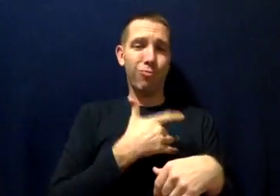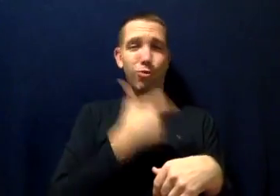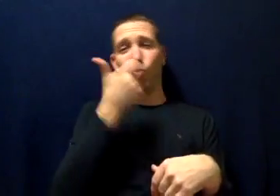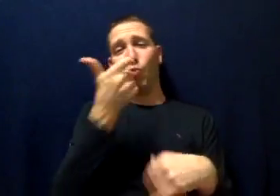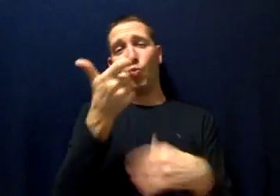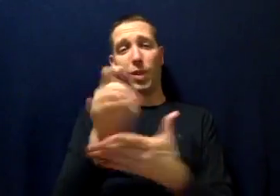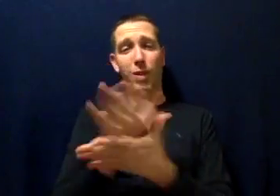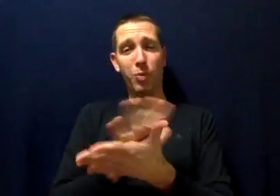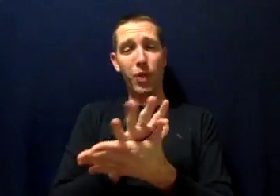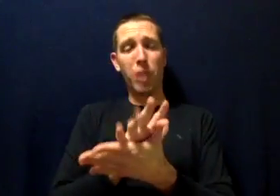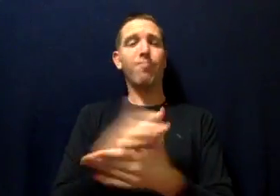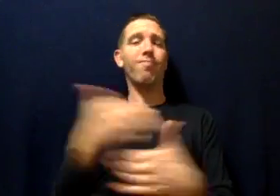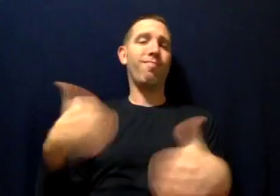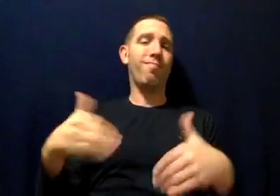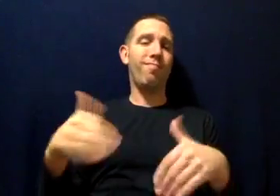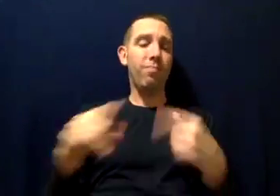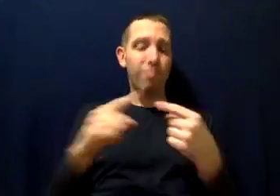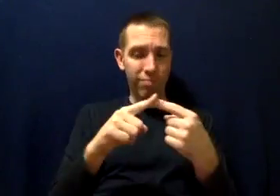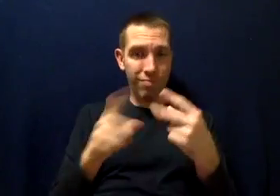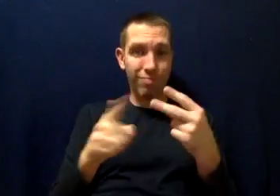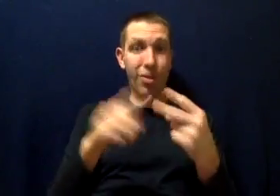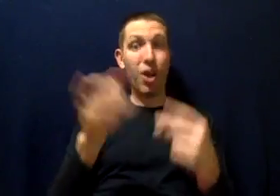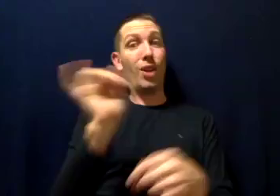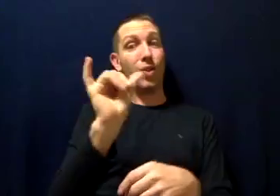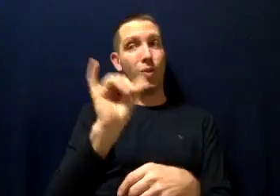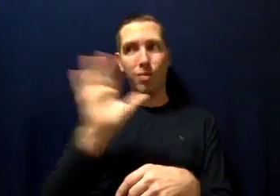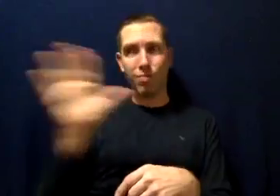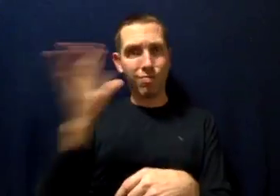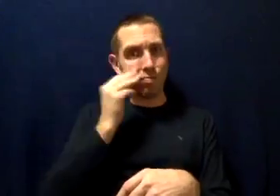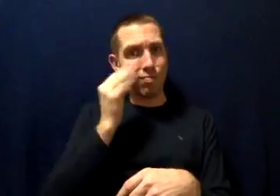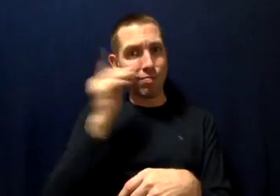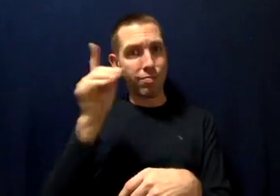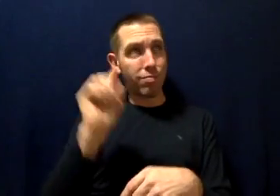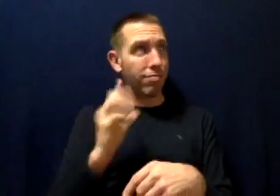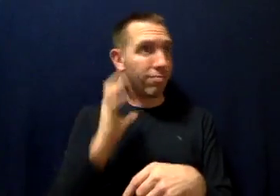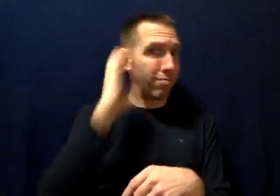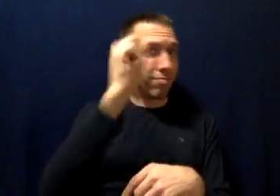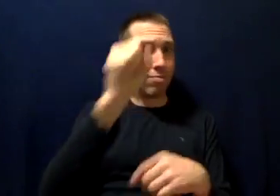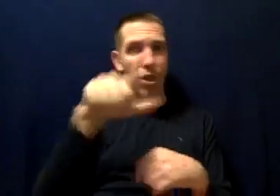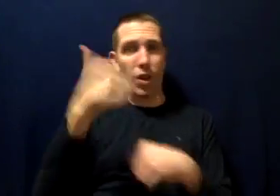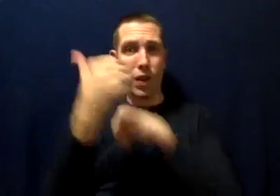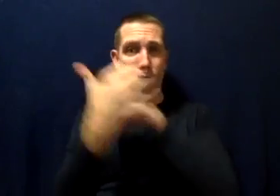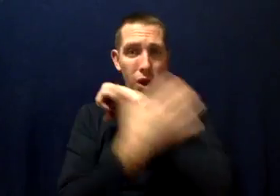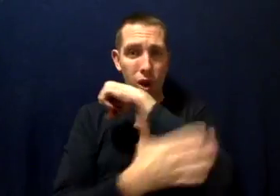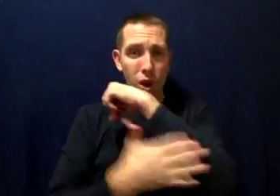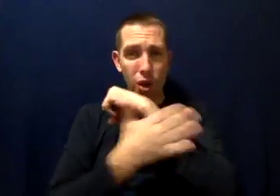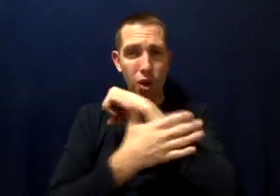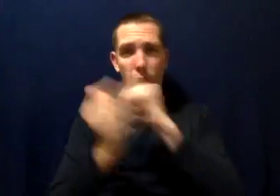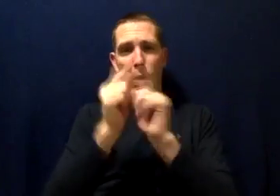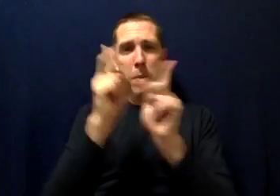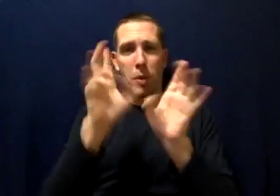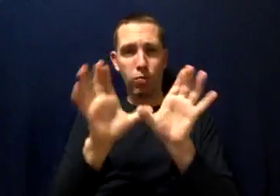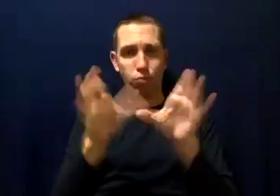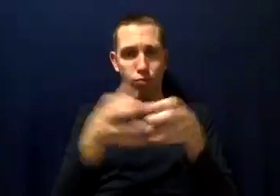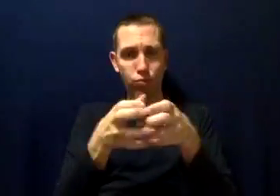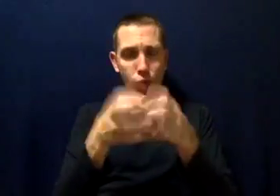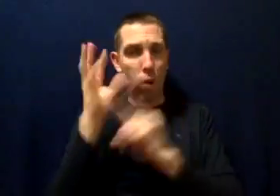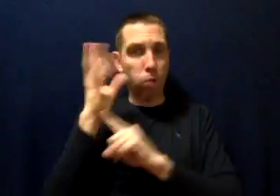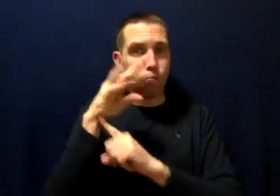The video clip he showed was terrific. This same gentleman also talked about his travels to another country with a small group.